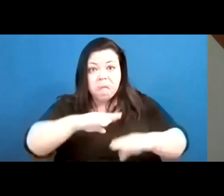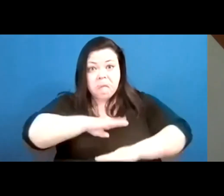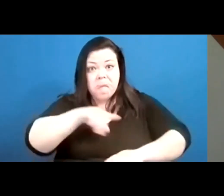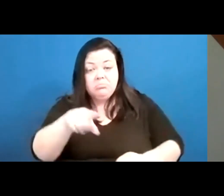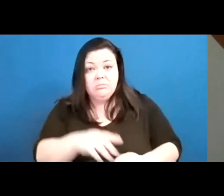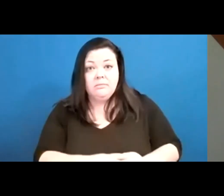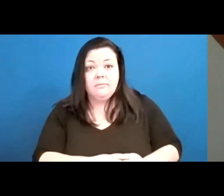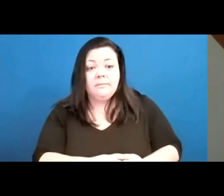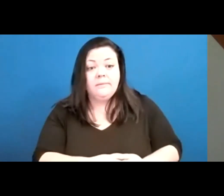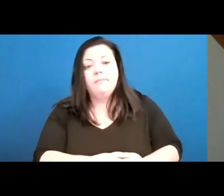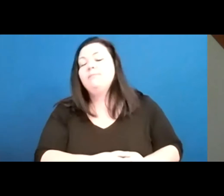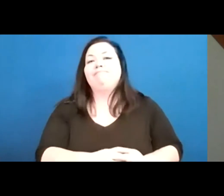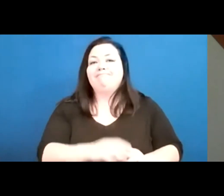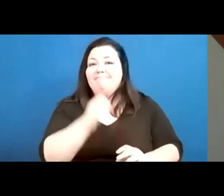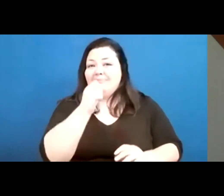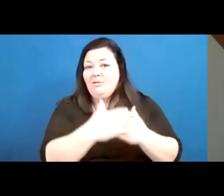it won’t be for long. i remembered/